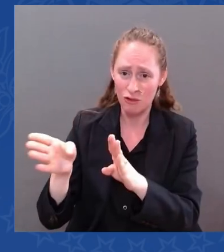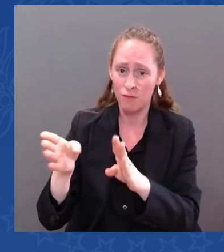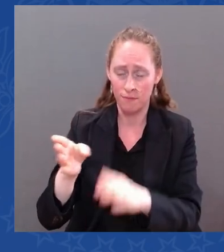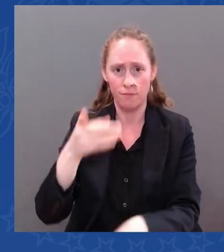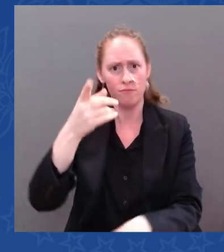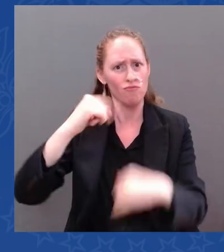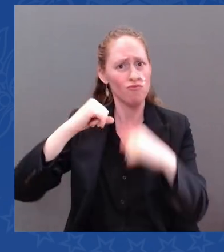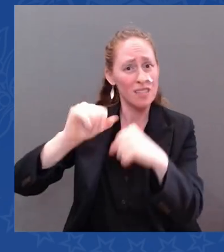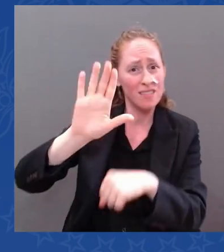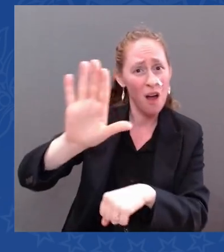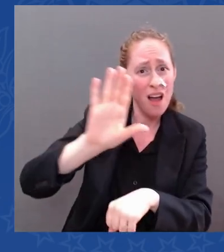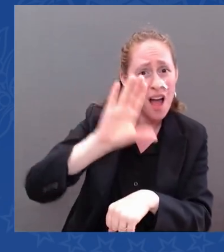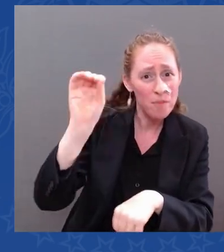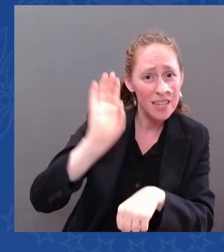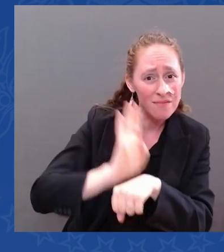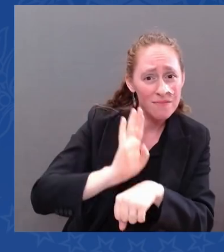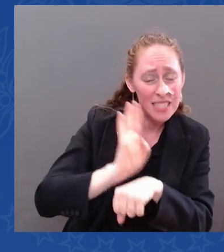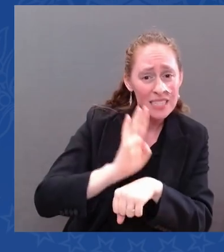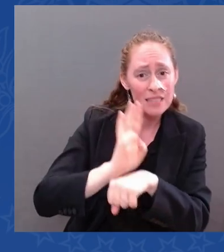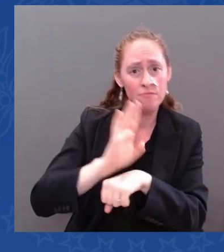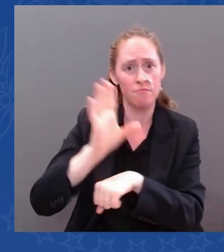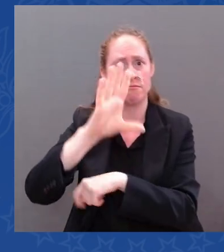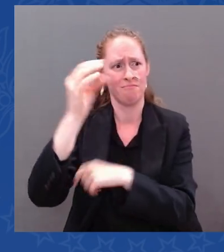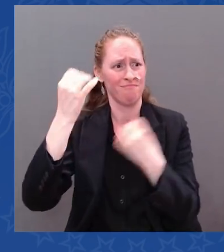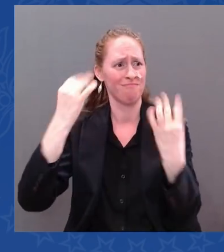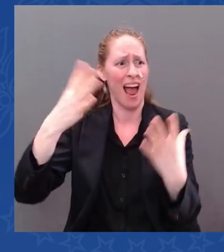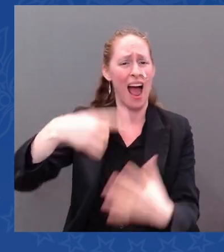that Americans rely on, from power to clean water;